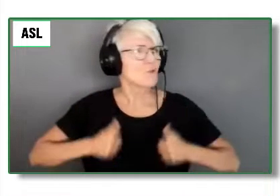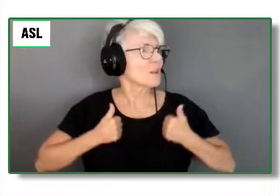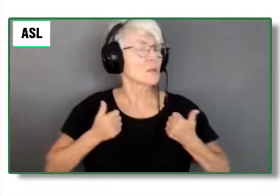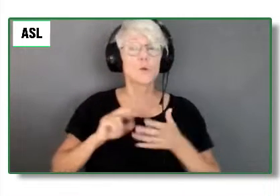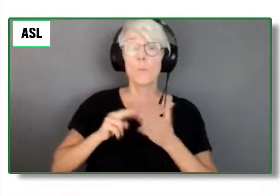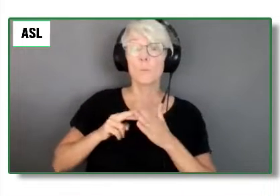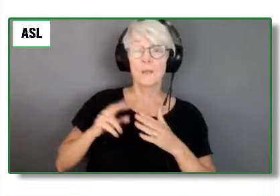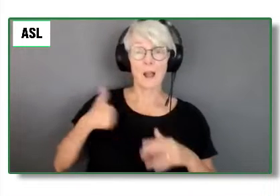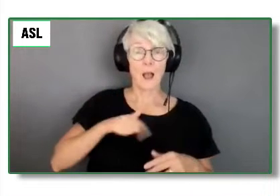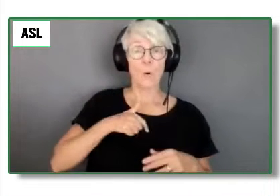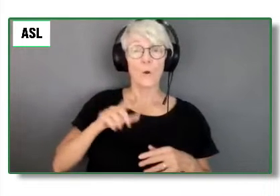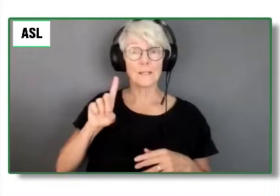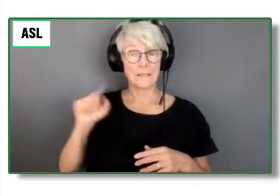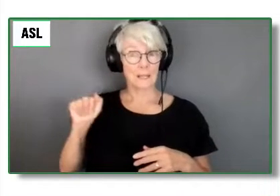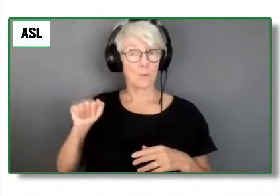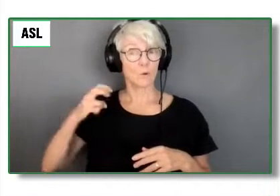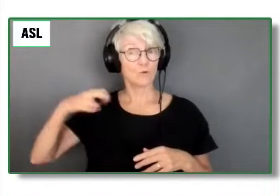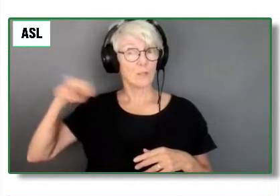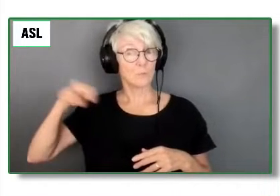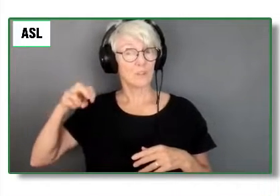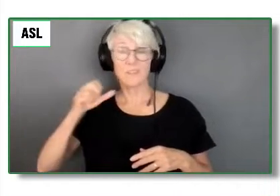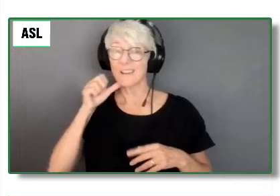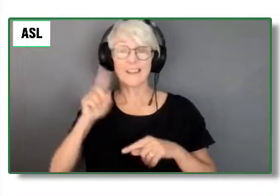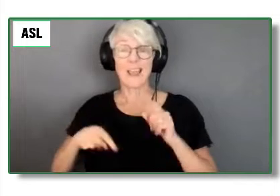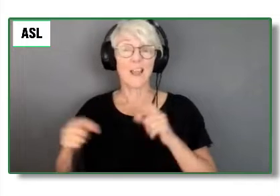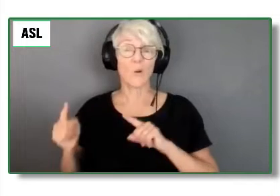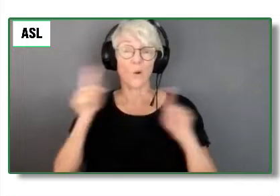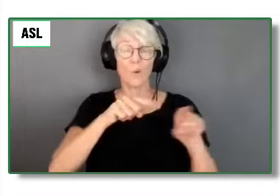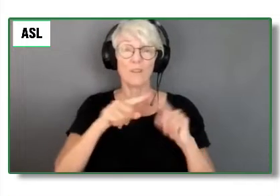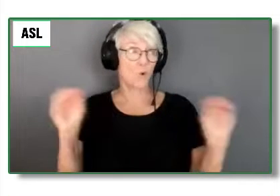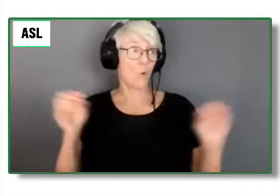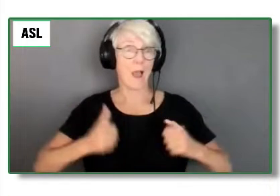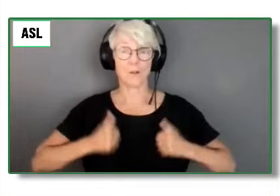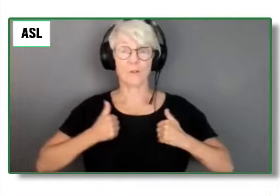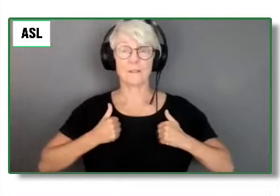We're working with our local parks on this and it's an example of where a